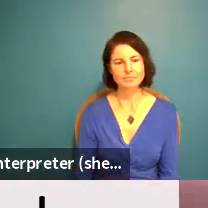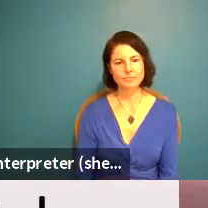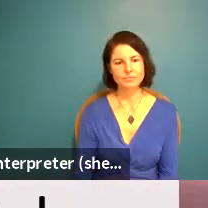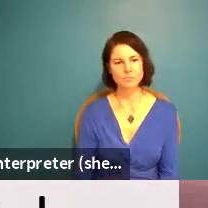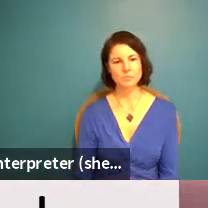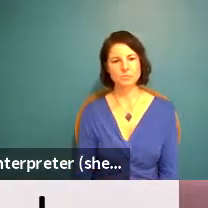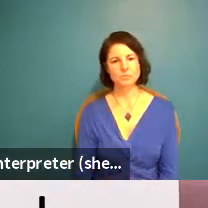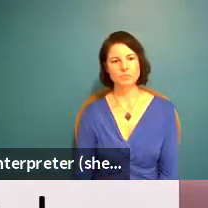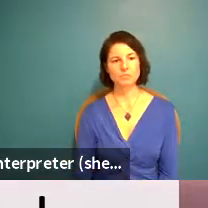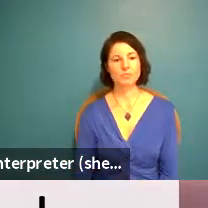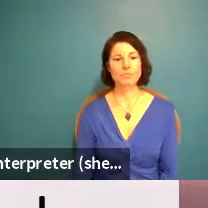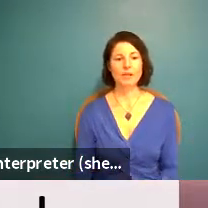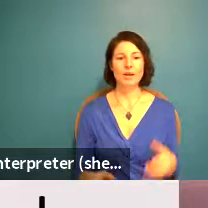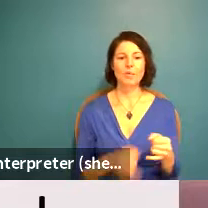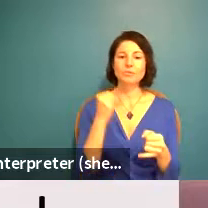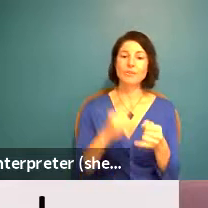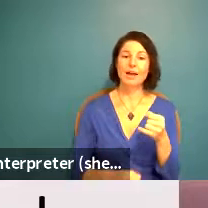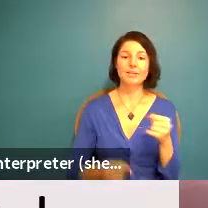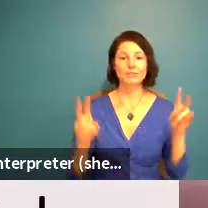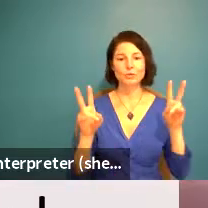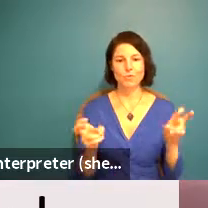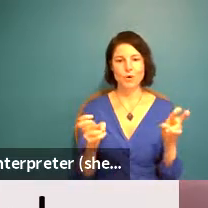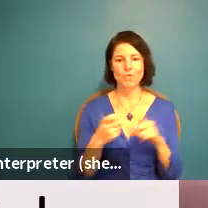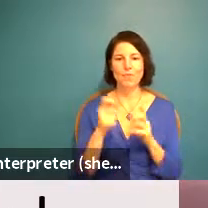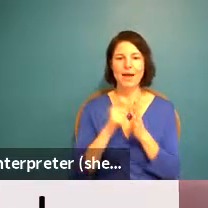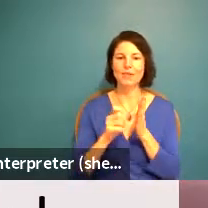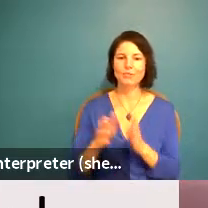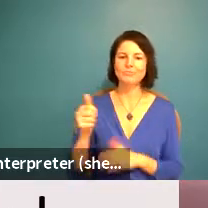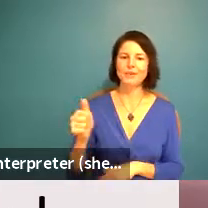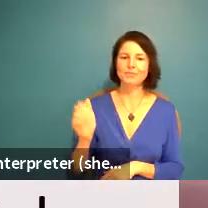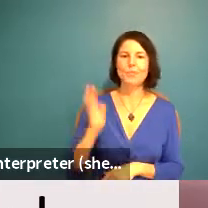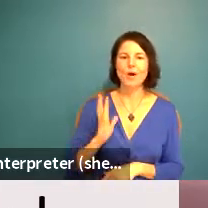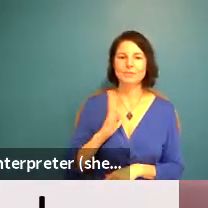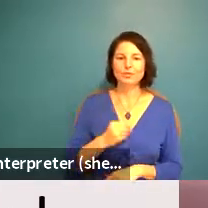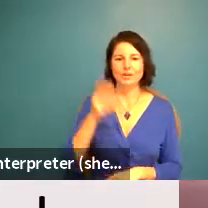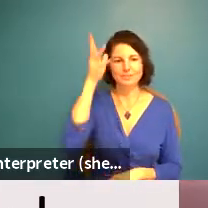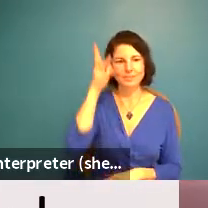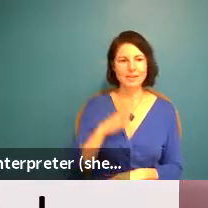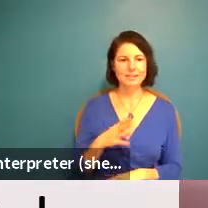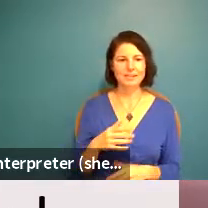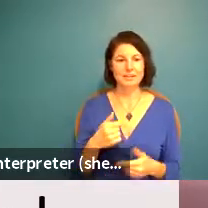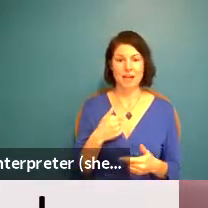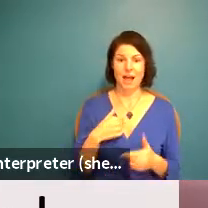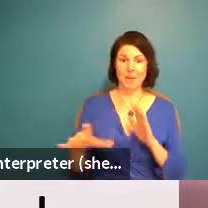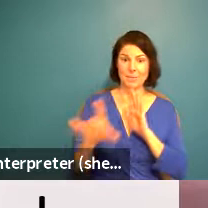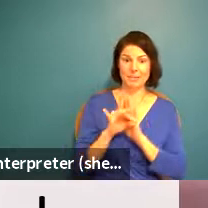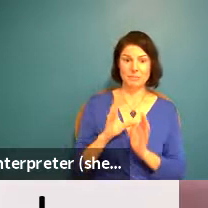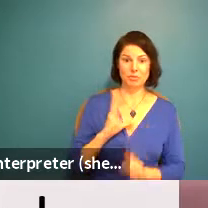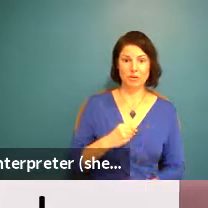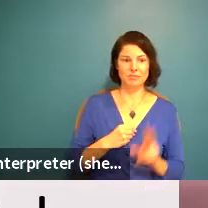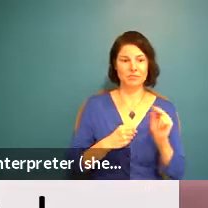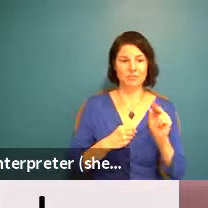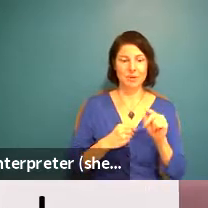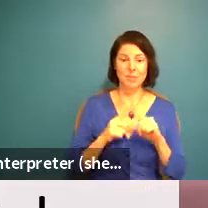this quote from a author who was a trans man. He said, I didn't choose to be transgender, but I would choose it if I could. I was born